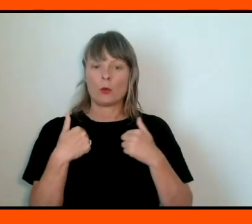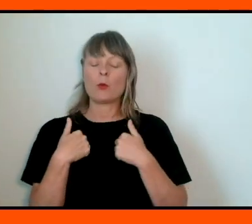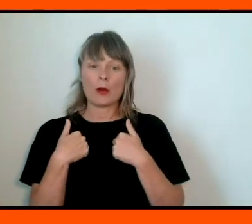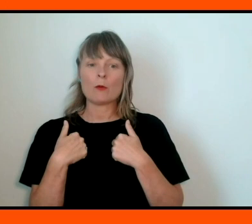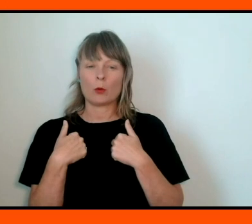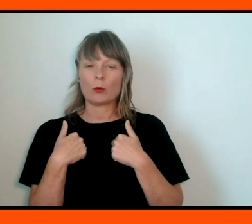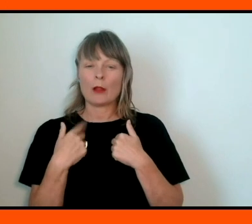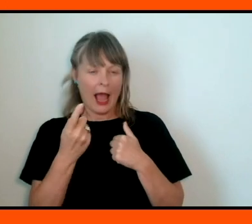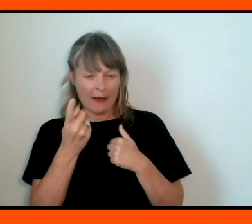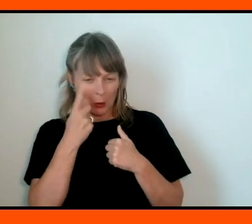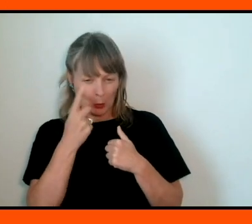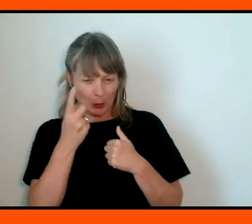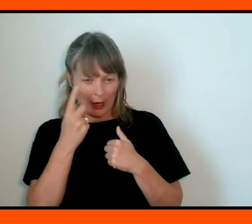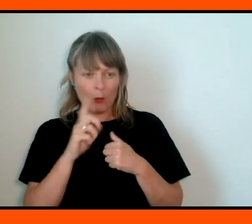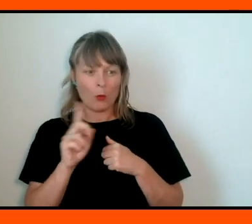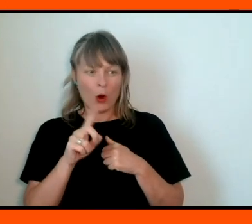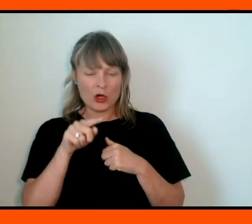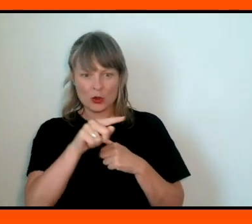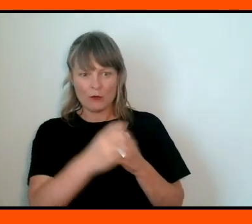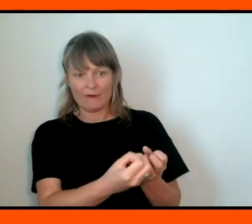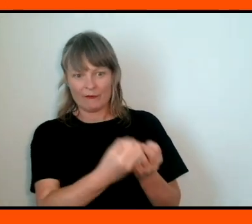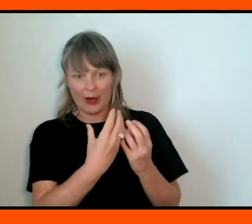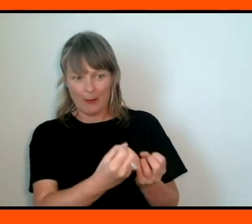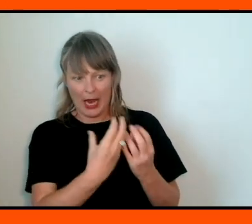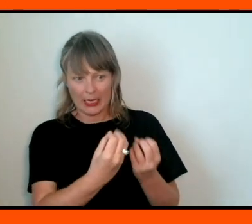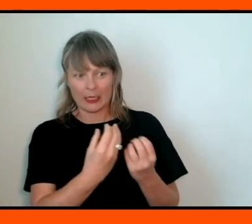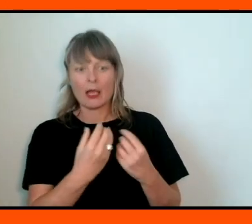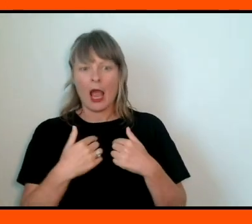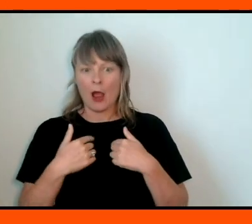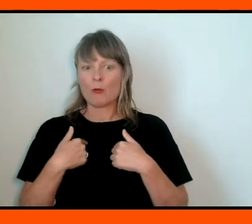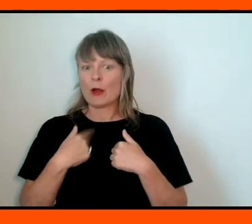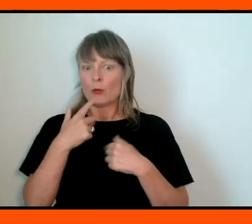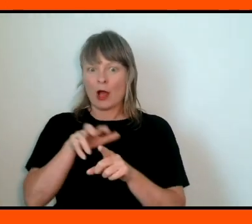and we will identify where we have found those alternative data sources if we have.